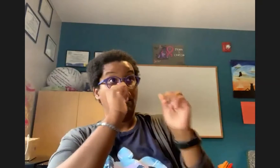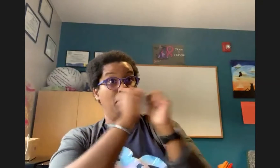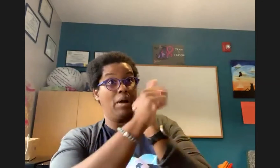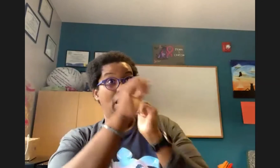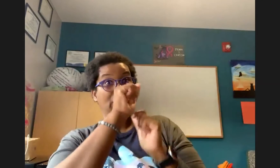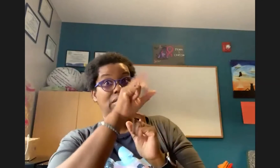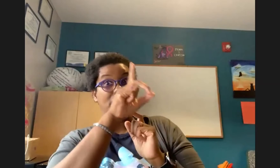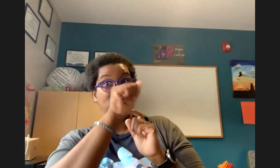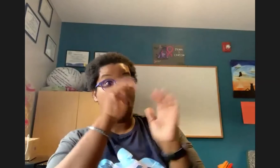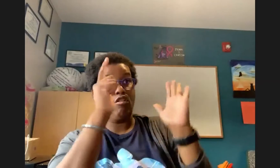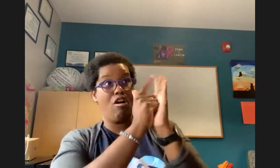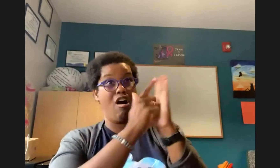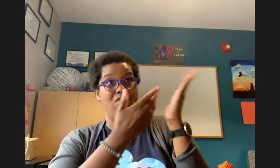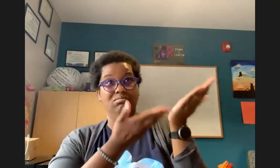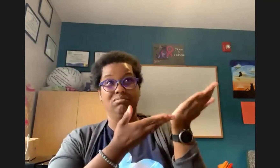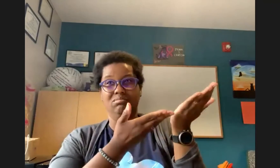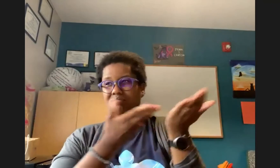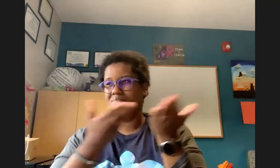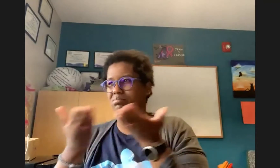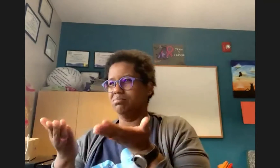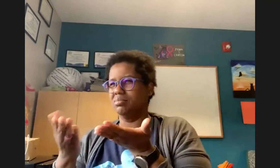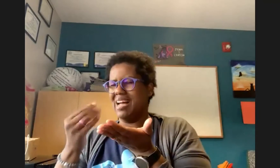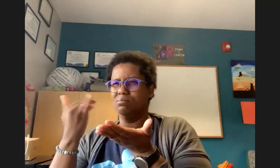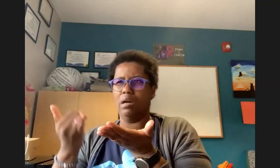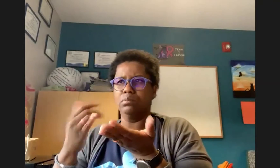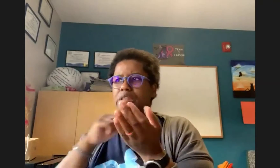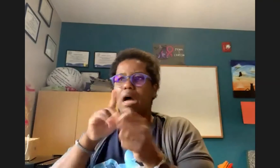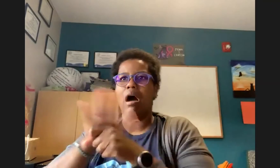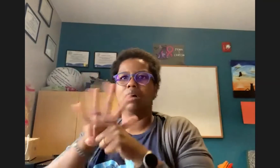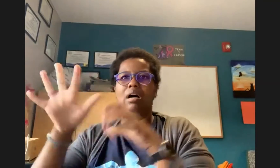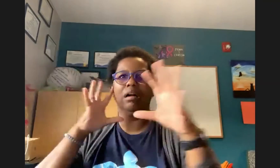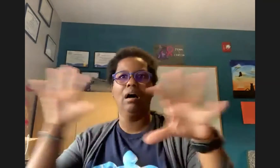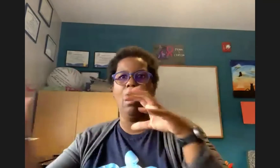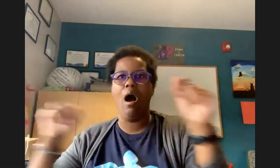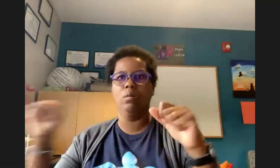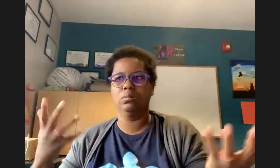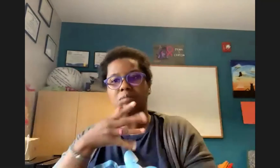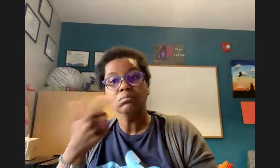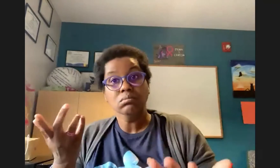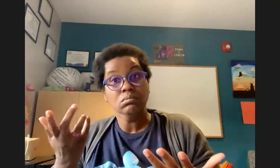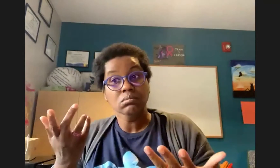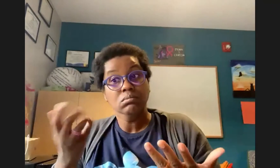But I countered that the ADA has been here since 1990. And she said it's not enough.